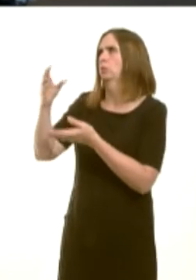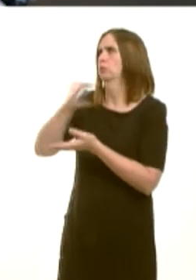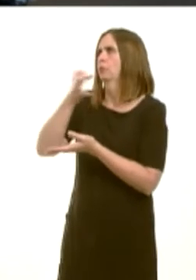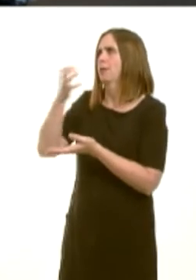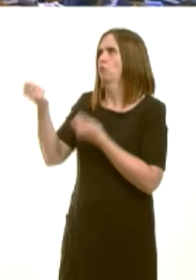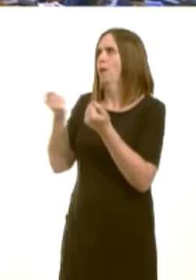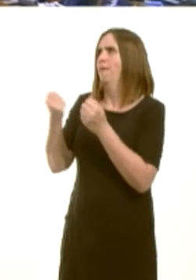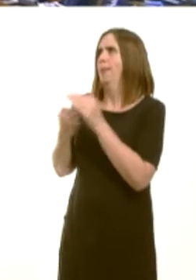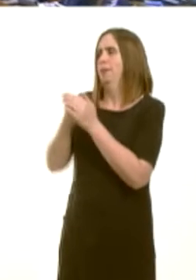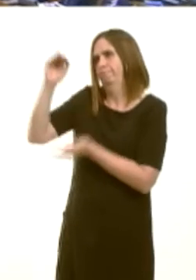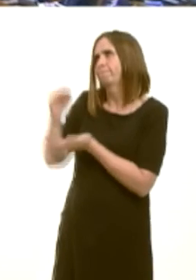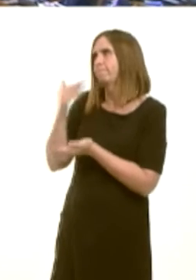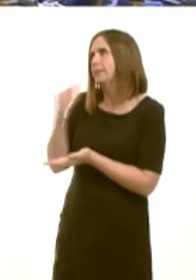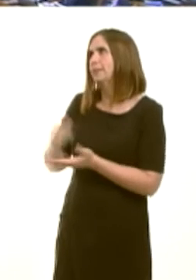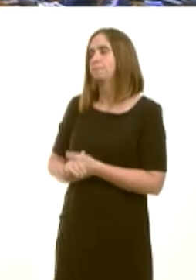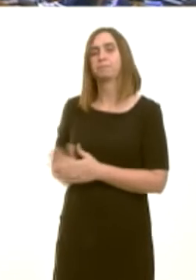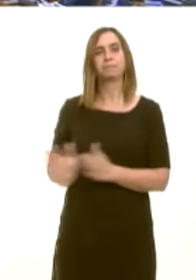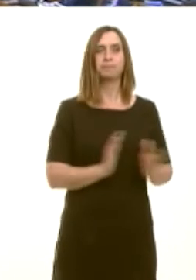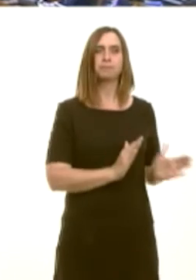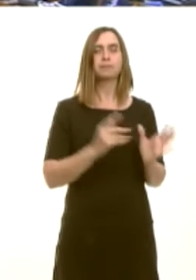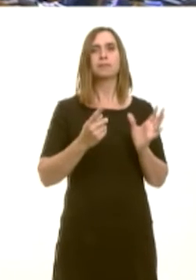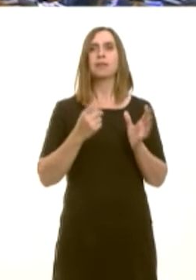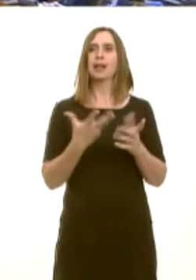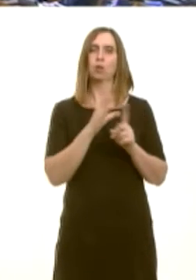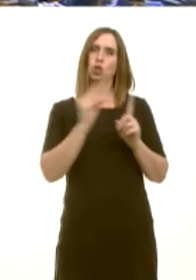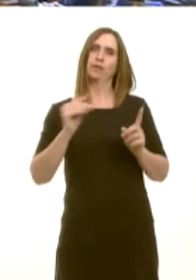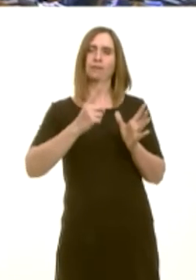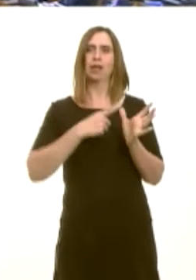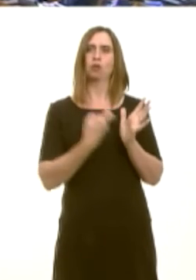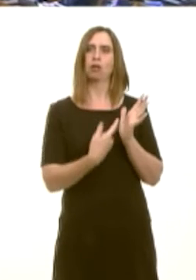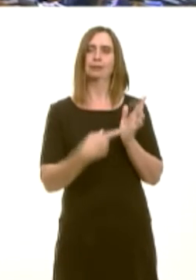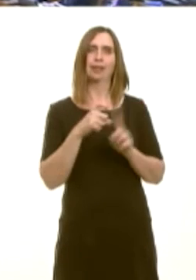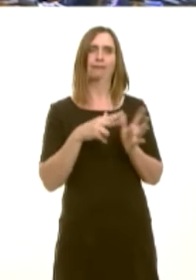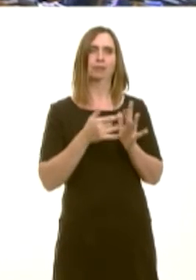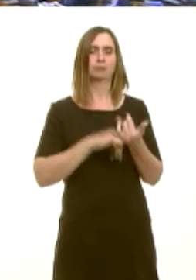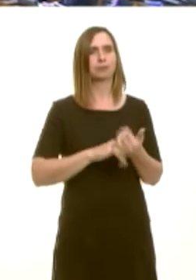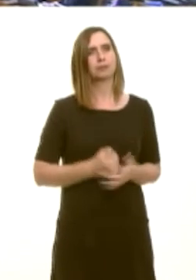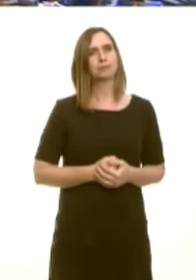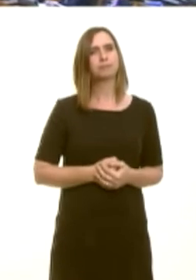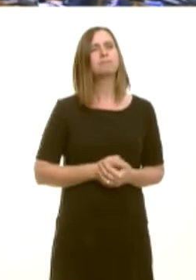move to the leader of the opposition, Andrew R.T. Davies. Andrew R.T. Davies: Thank you, Presiding Officer. First Minister, Iíd like to ask you about